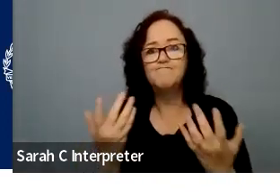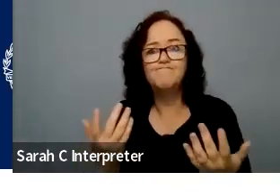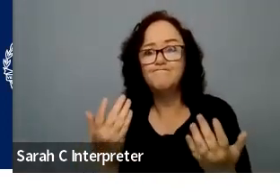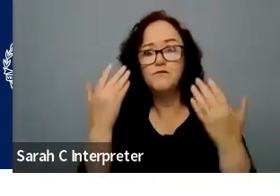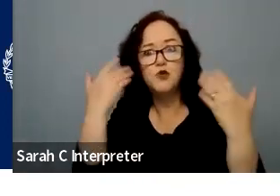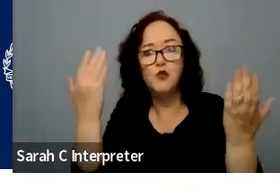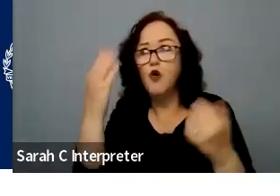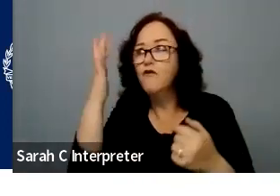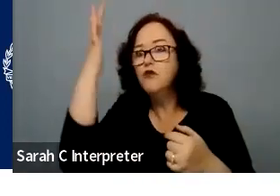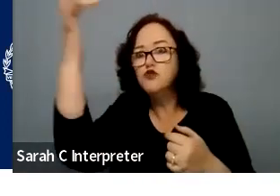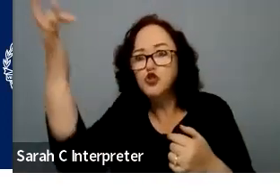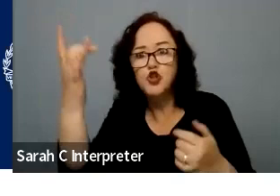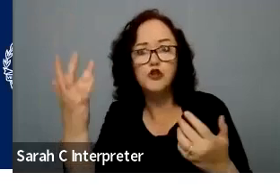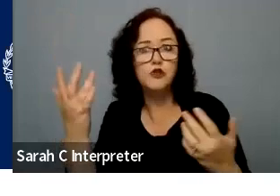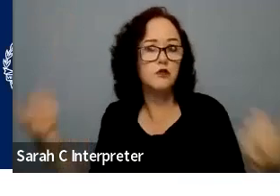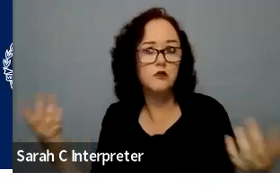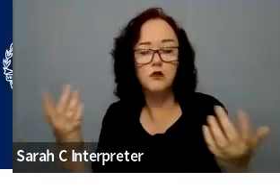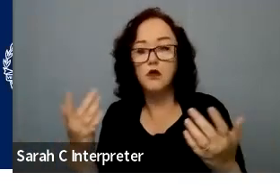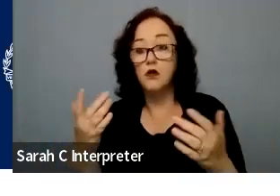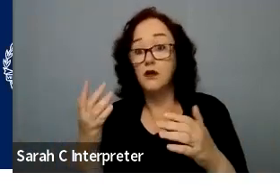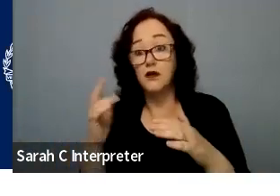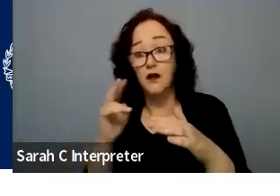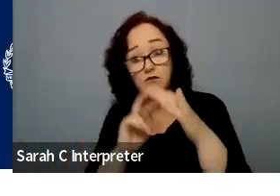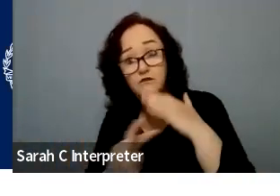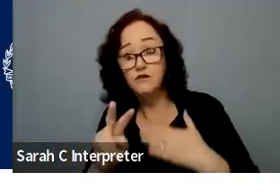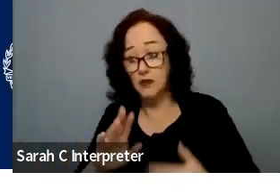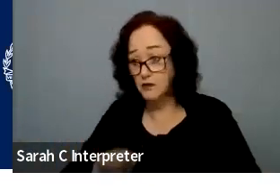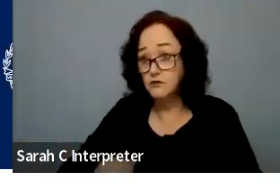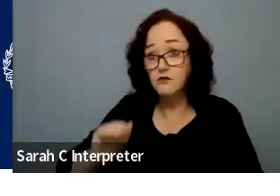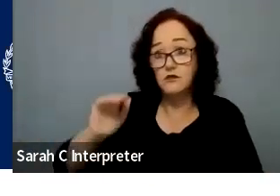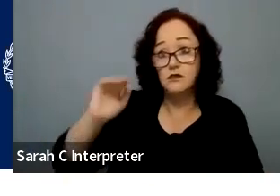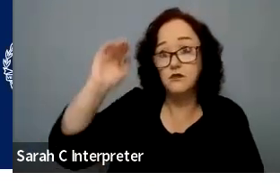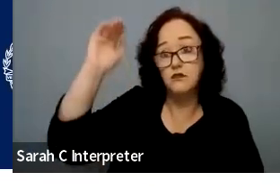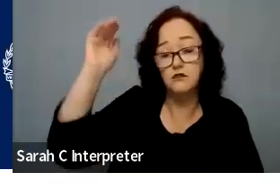that as as he grows up things are going to change and there may be different needs.